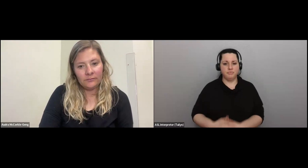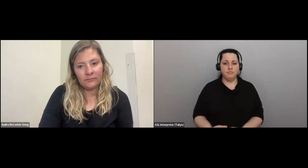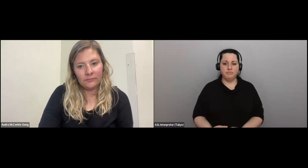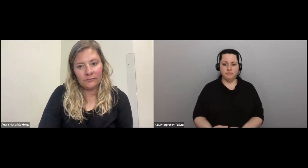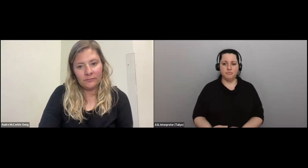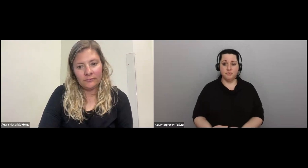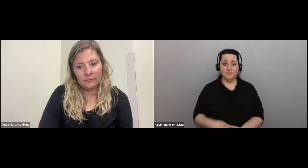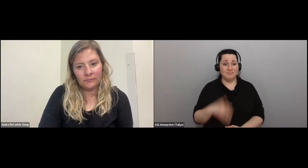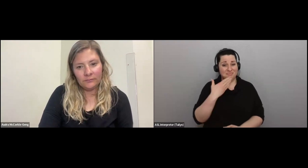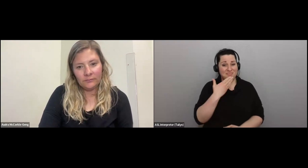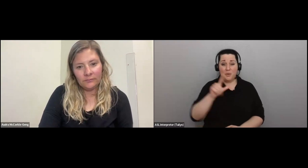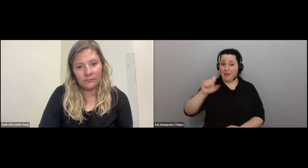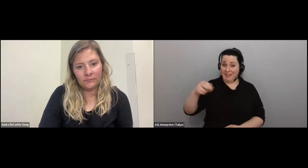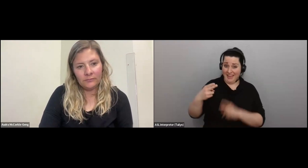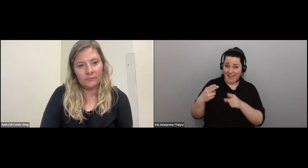Ayelen: Thank you, Leah, do you have any favorites?